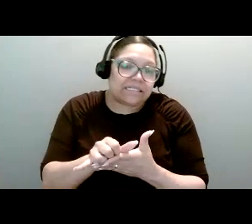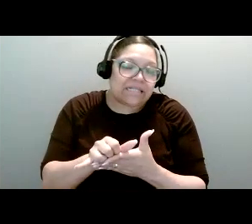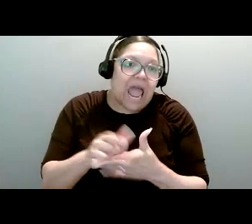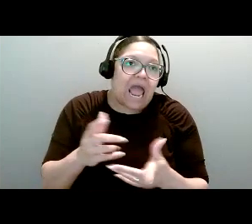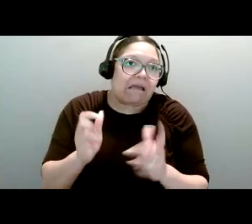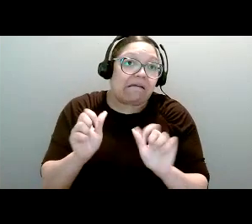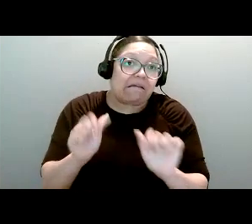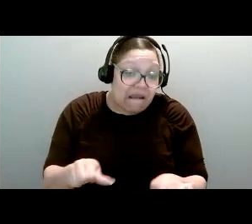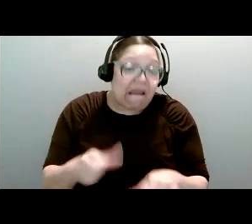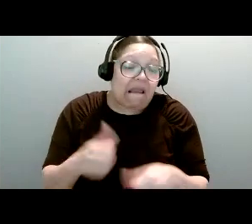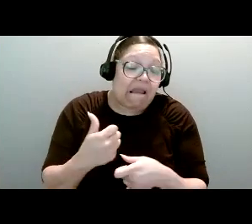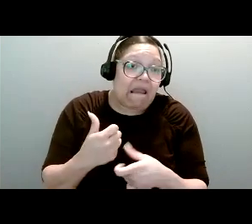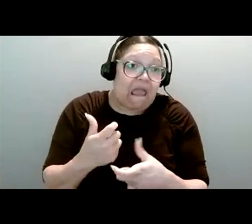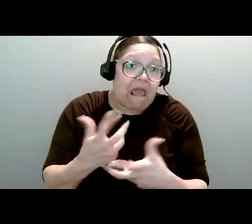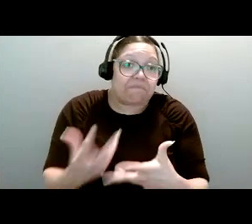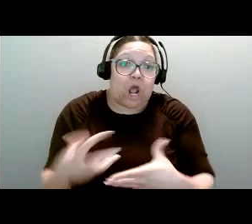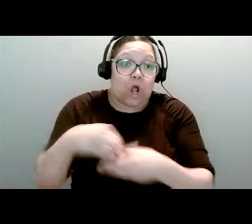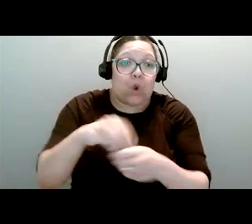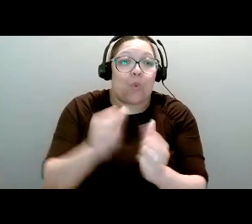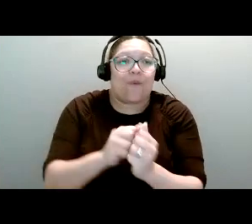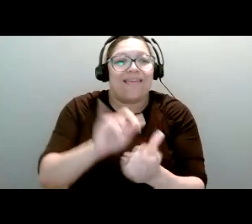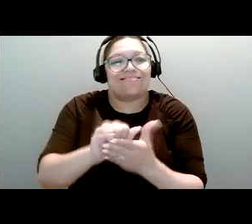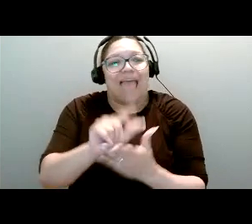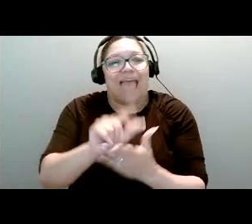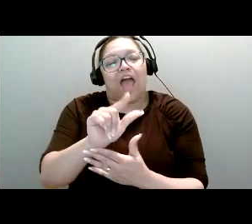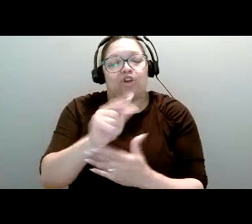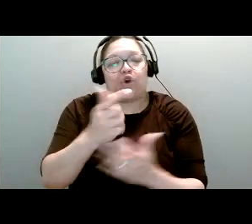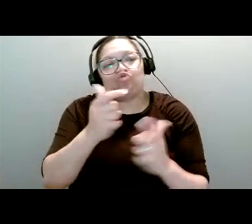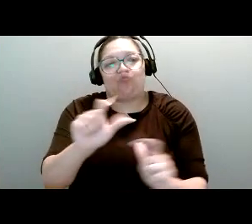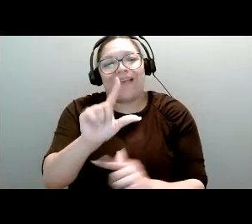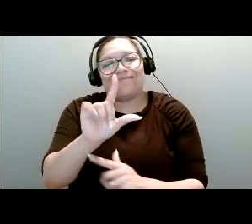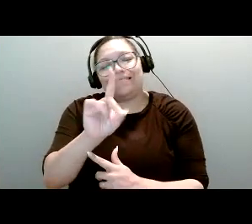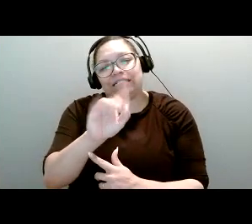Swamp area nationally and distinctive. Next slide, please.